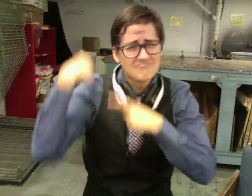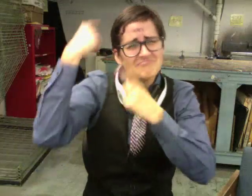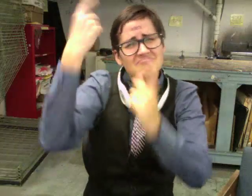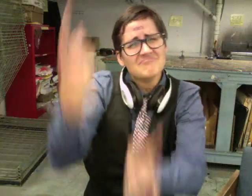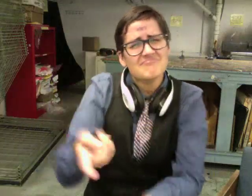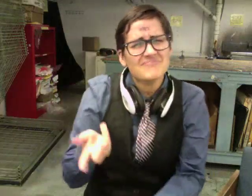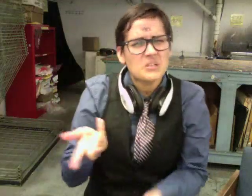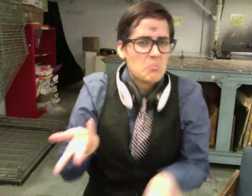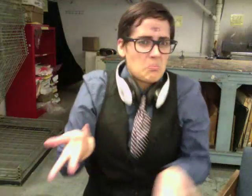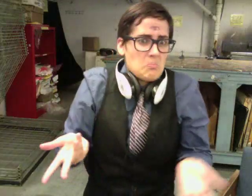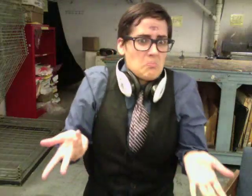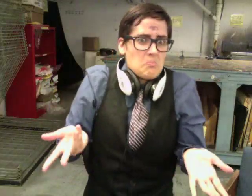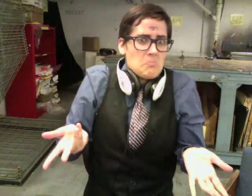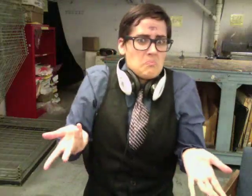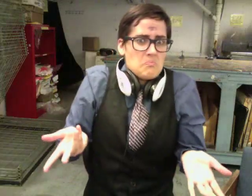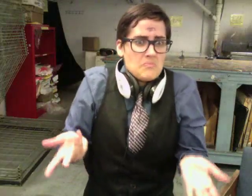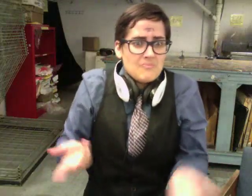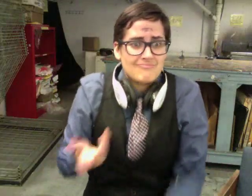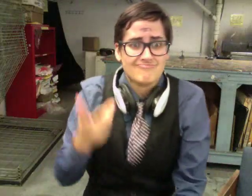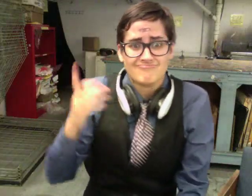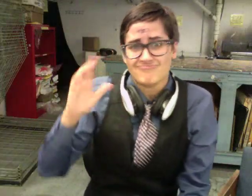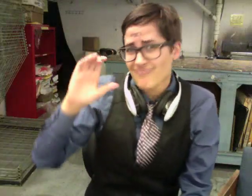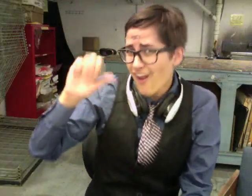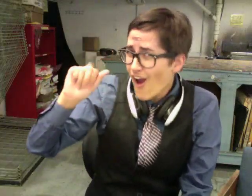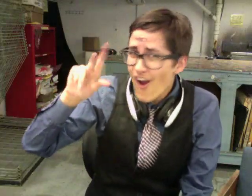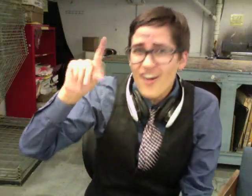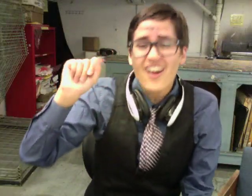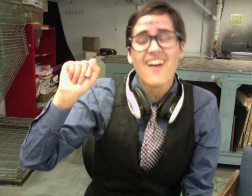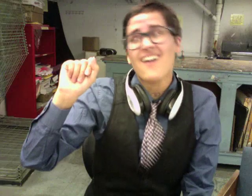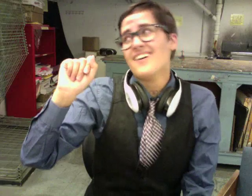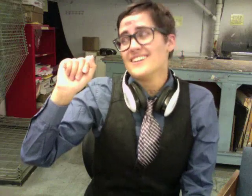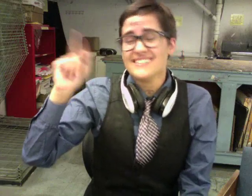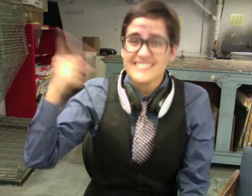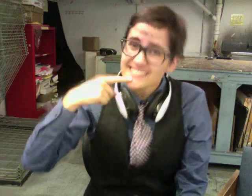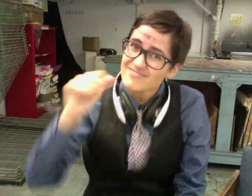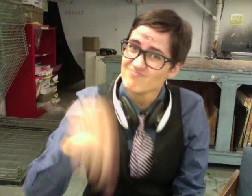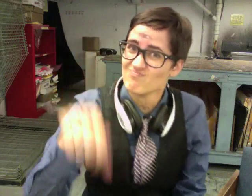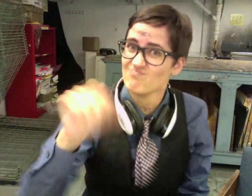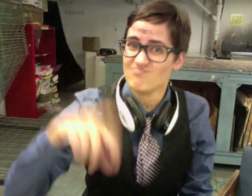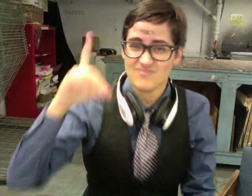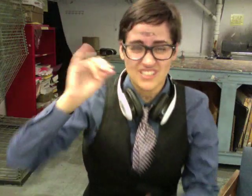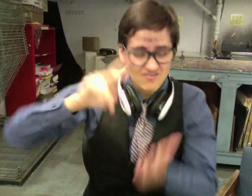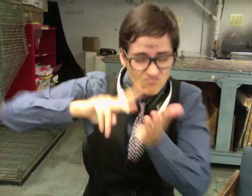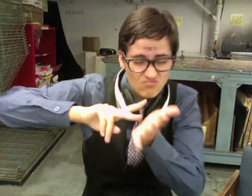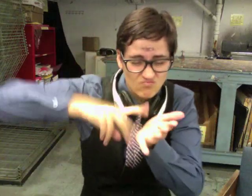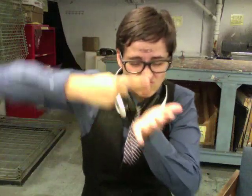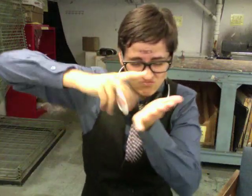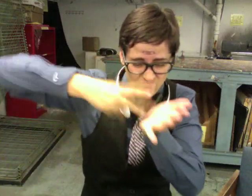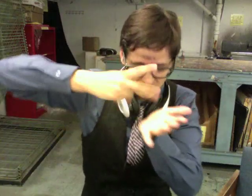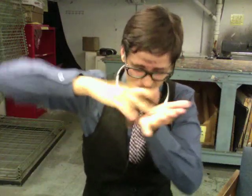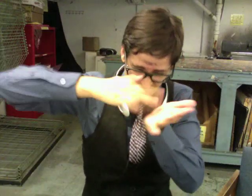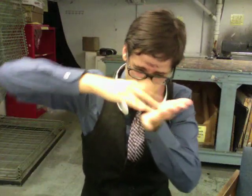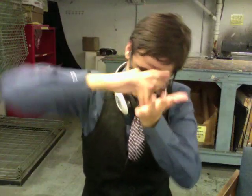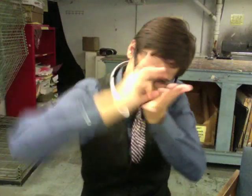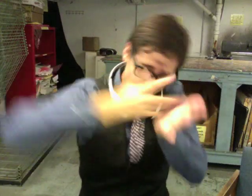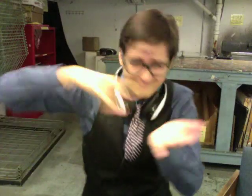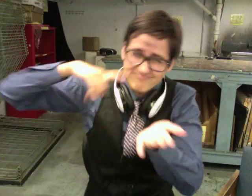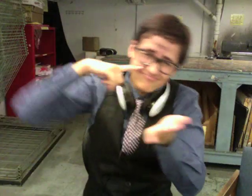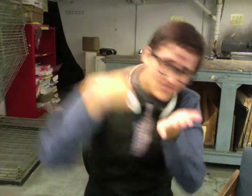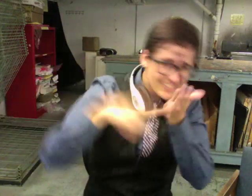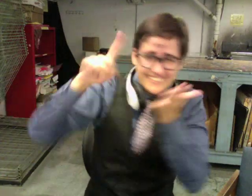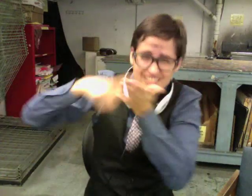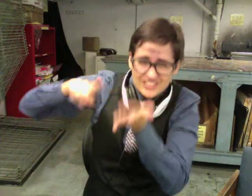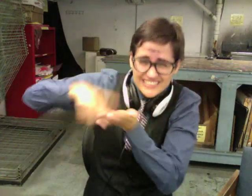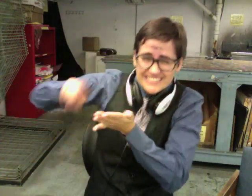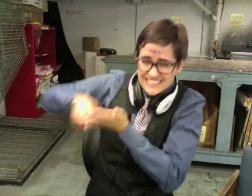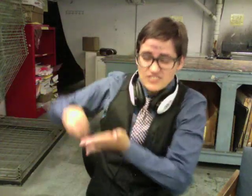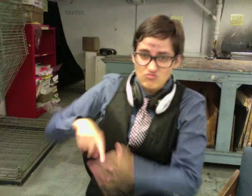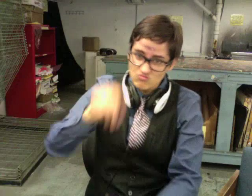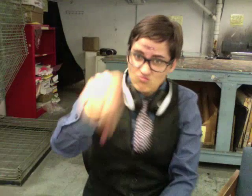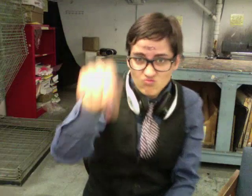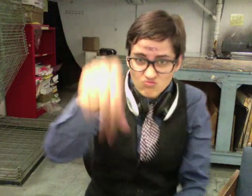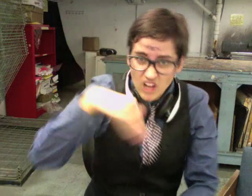Carlos<3 says that they have double-checked the monitors, and they are in perfect working